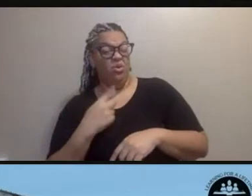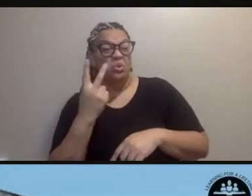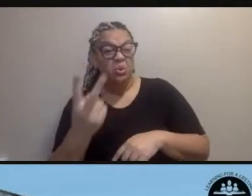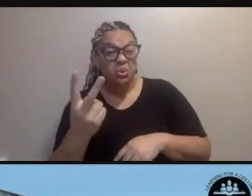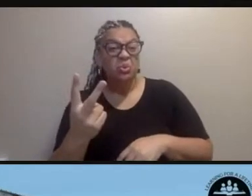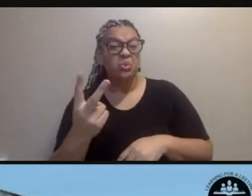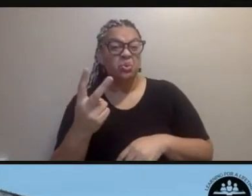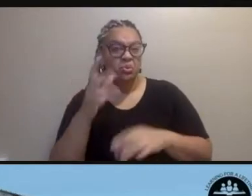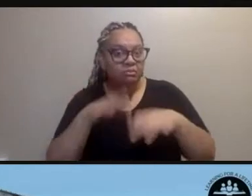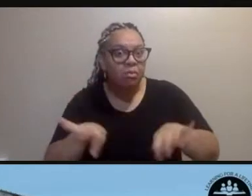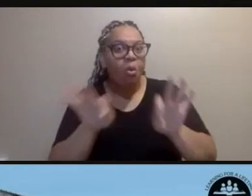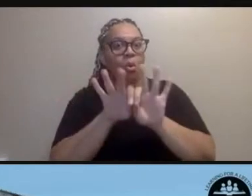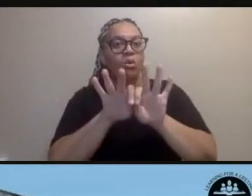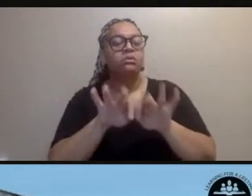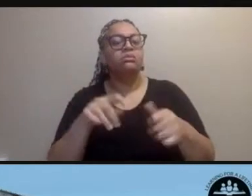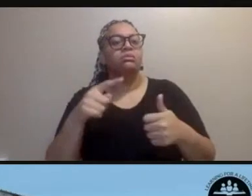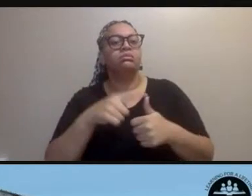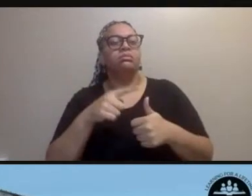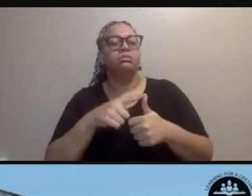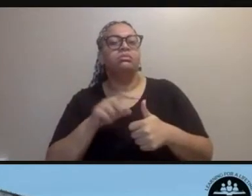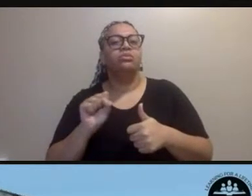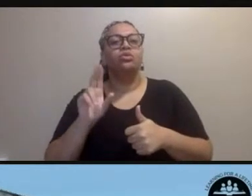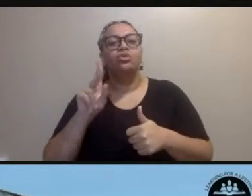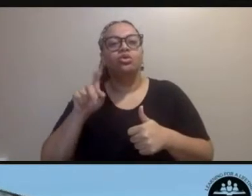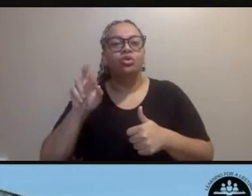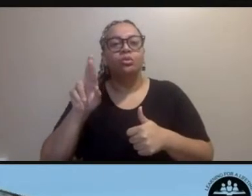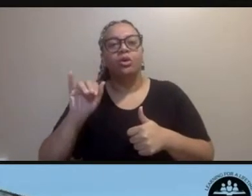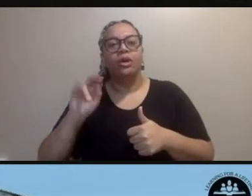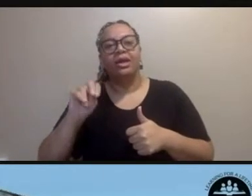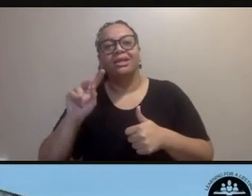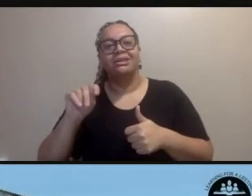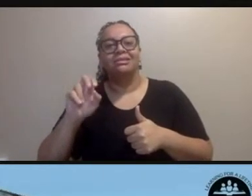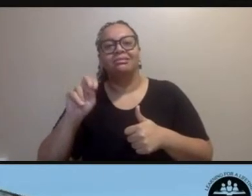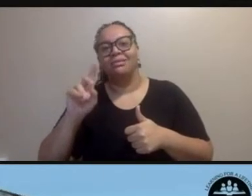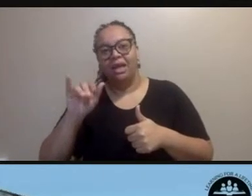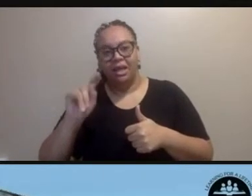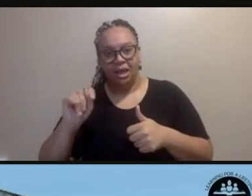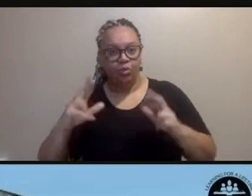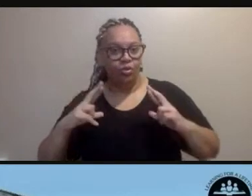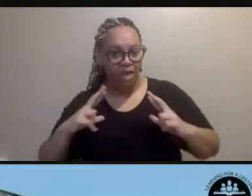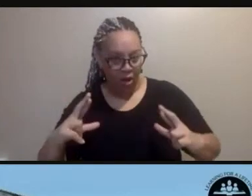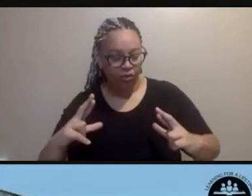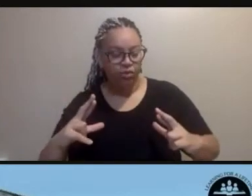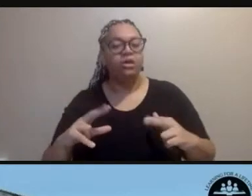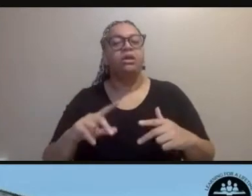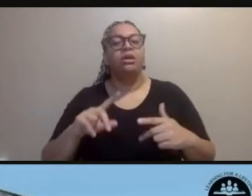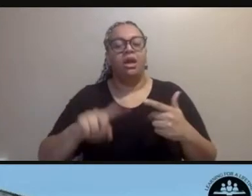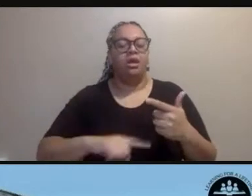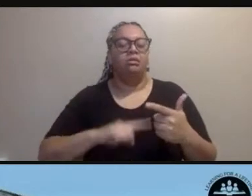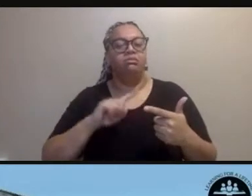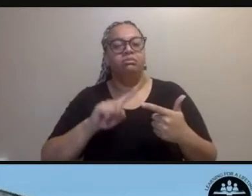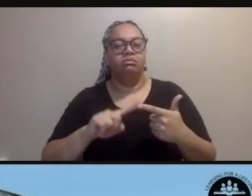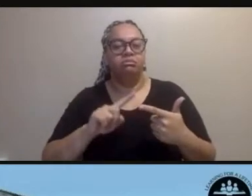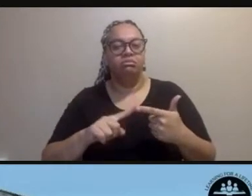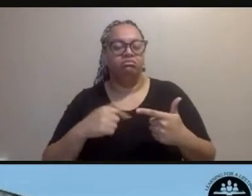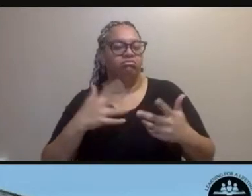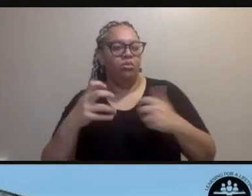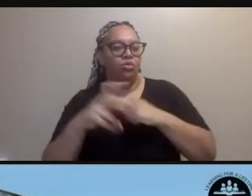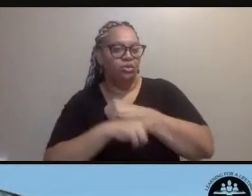WELL YEAH FOR ME I THINK